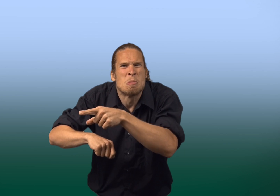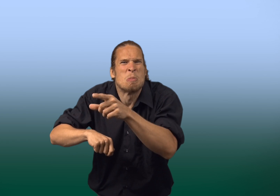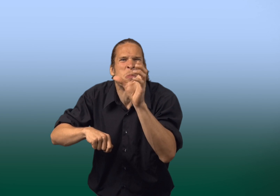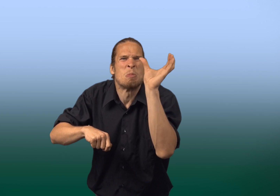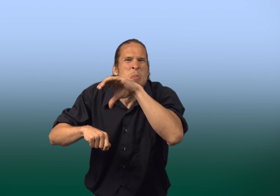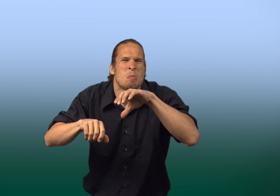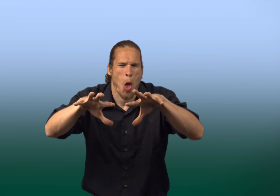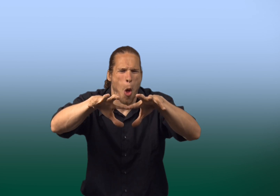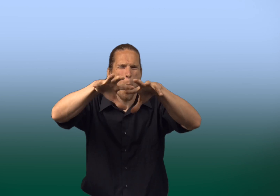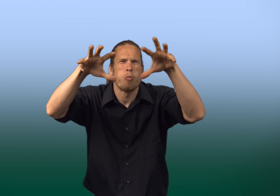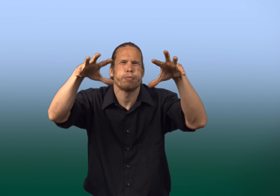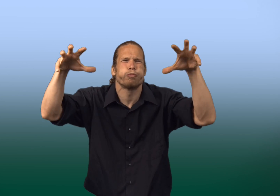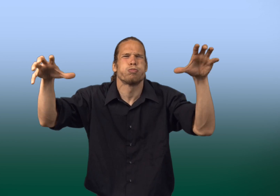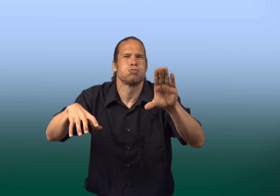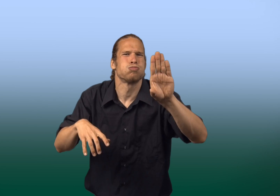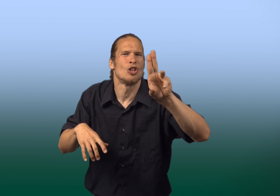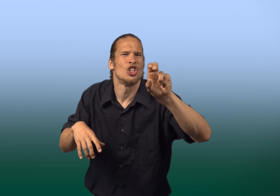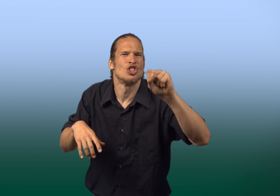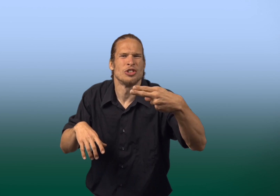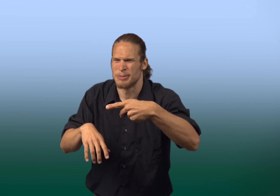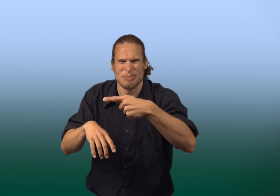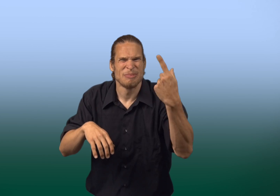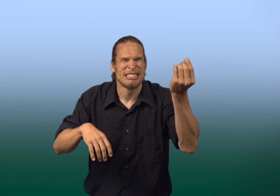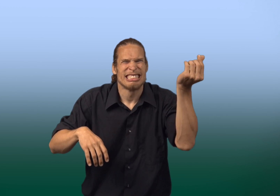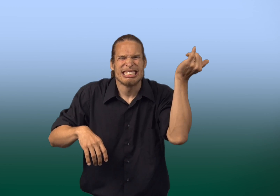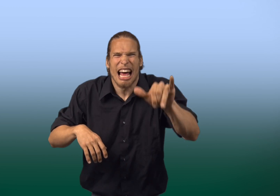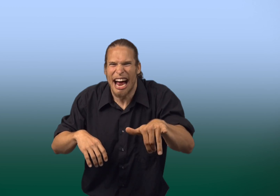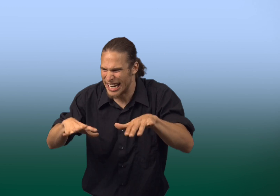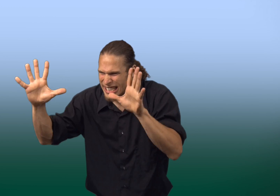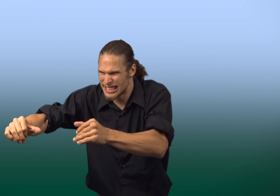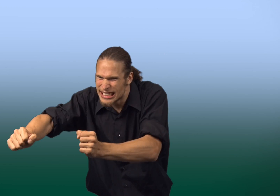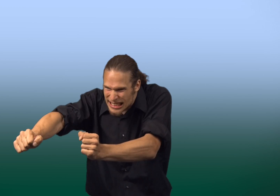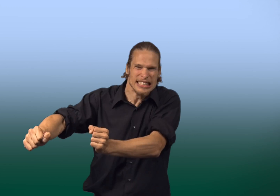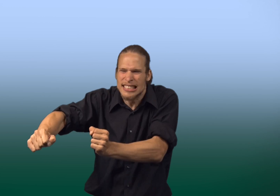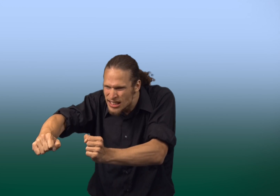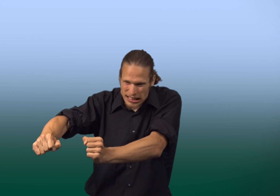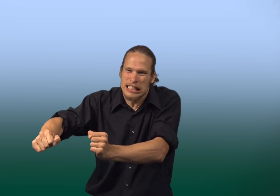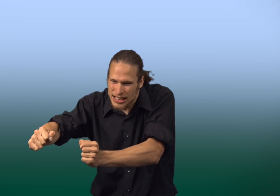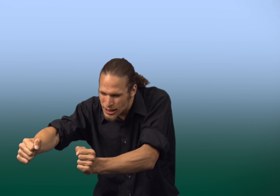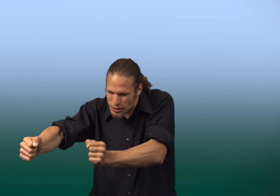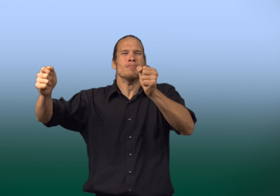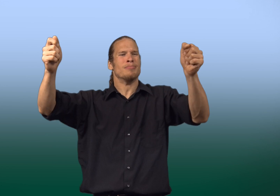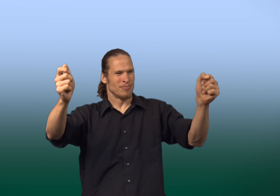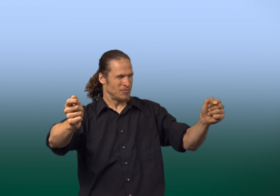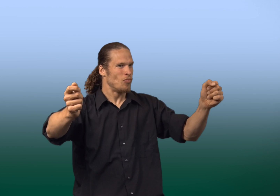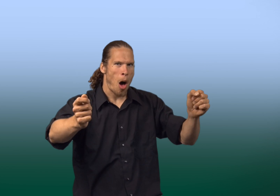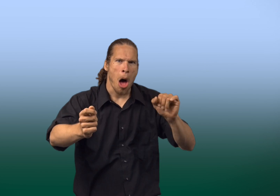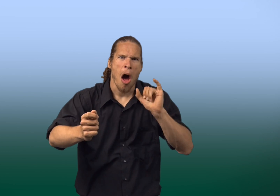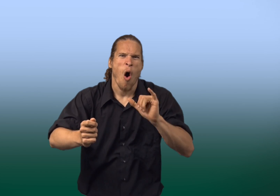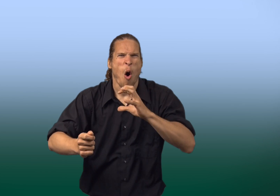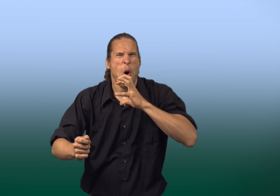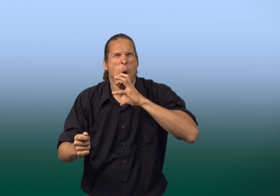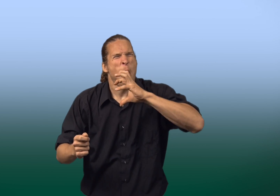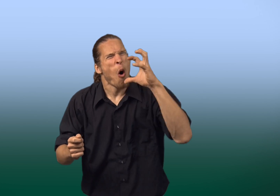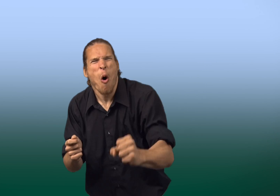But then he saw a strange thing inside of a bush. And said to himself what is that? So he went to the bush and pulled it out.